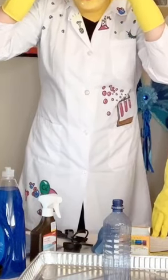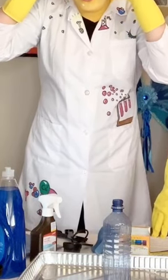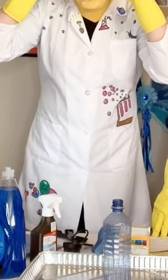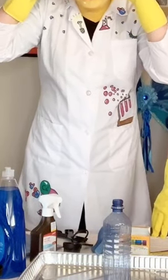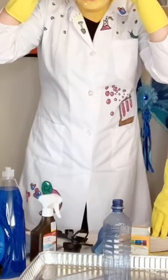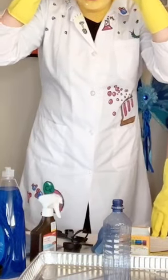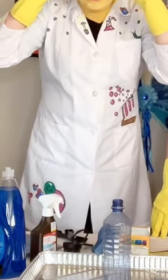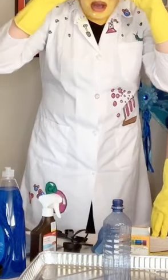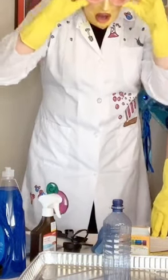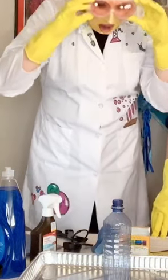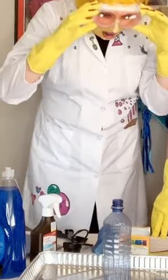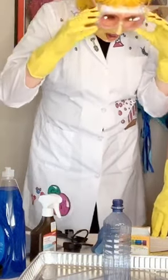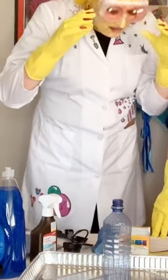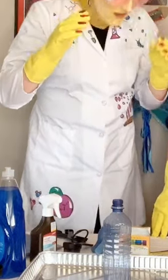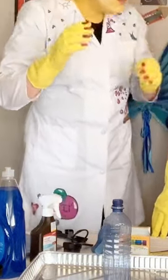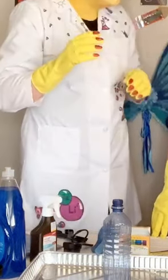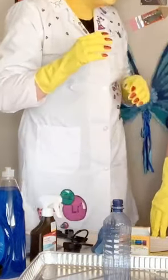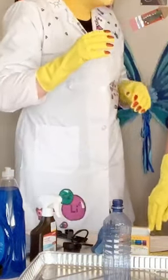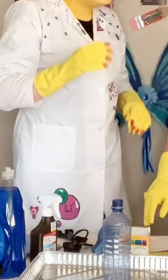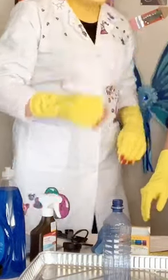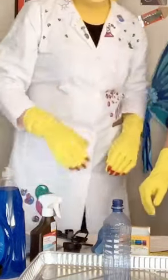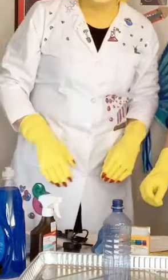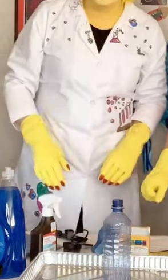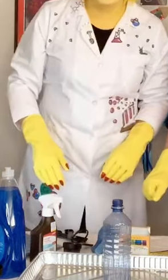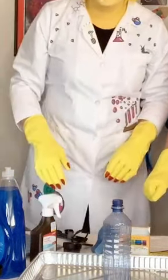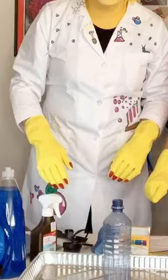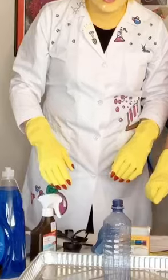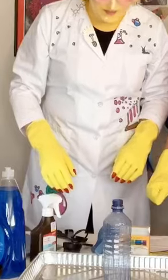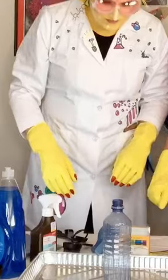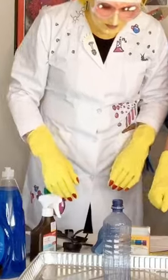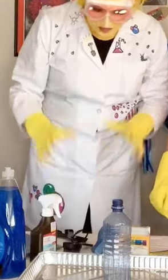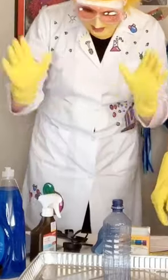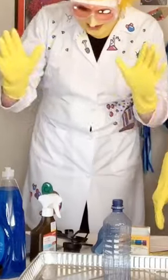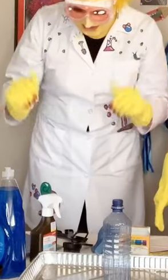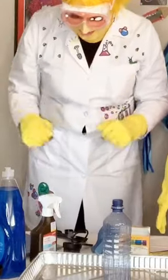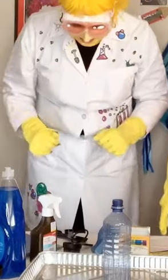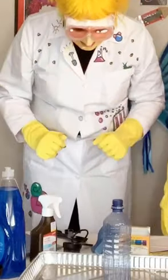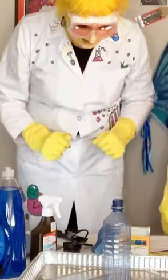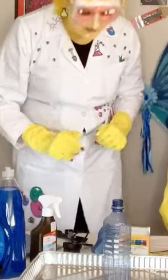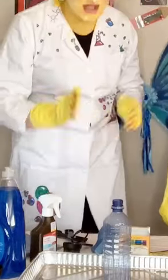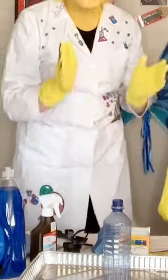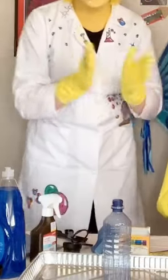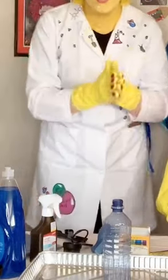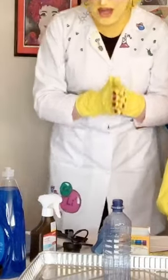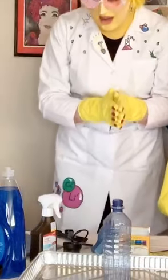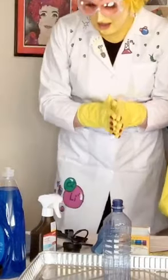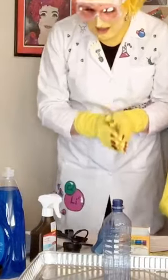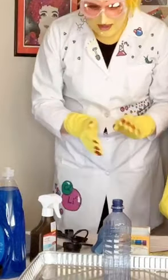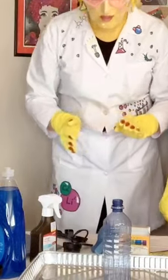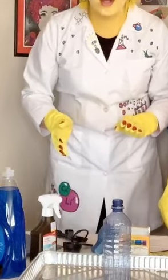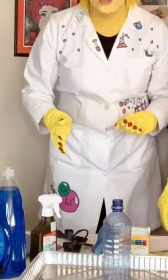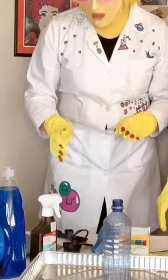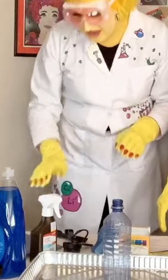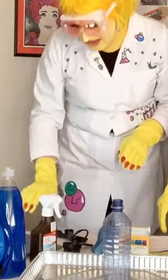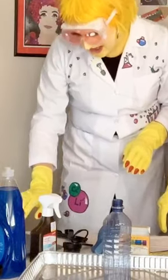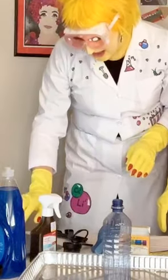hot in these. BARB: I don't want you to not be able to see. CALI: Well, here we go. We're gonna be just fine. Okay, so here we are. What you're going to need